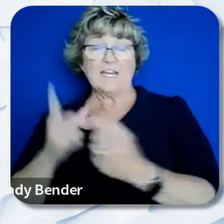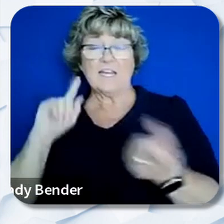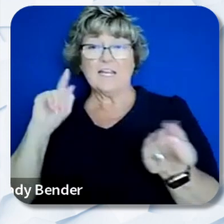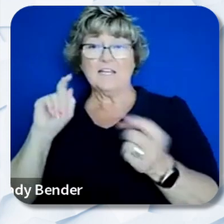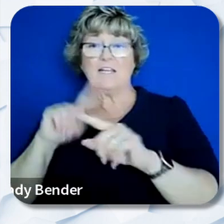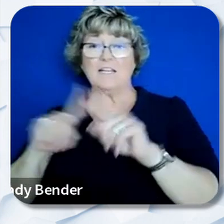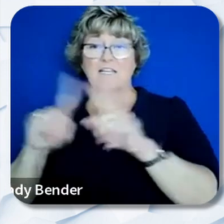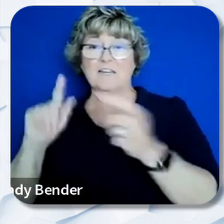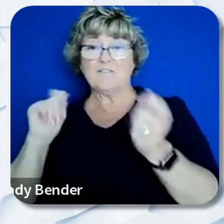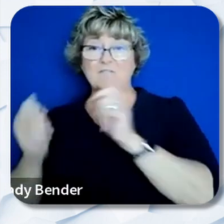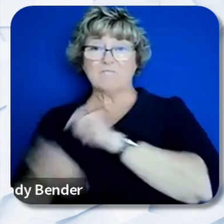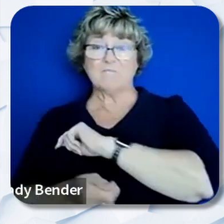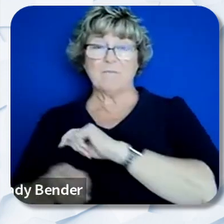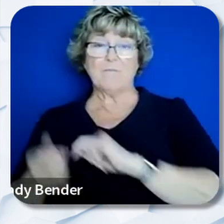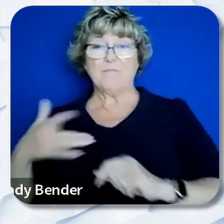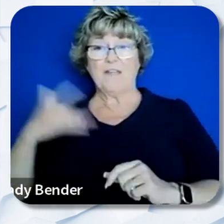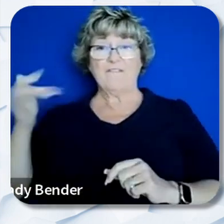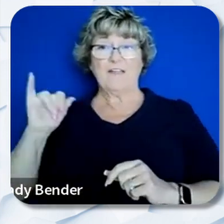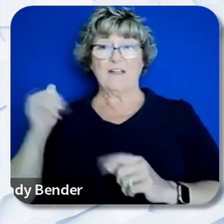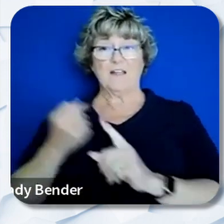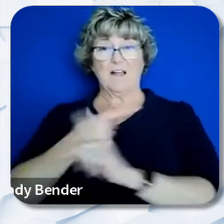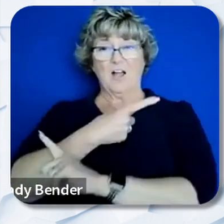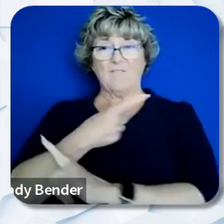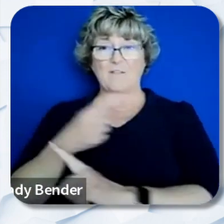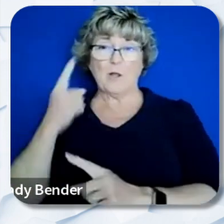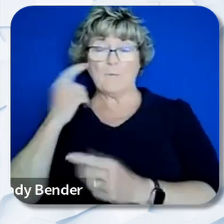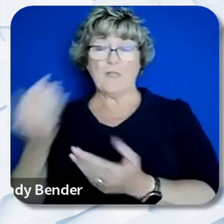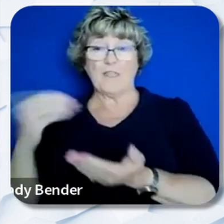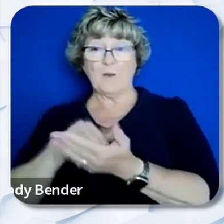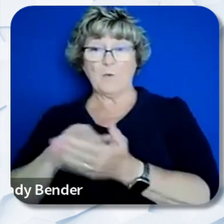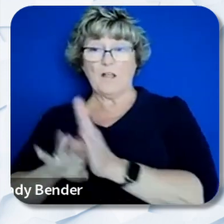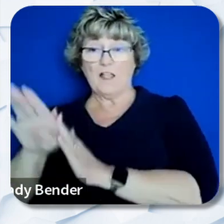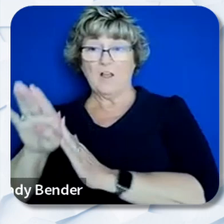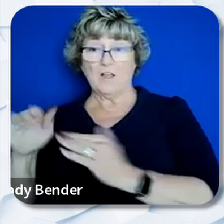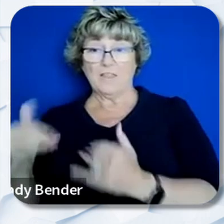process. This feels a little bit off because that relaunch this year, and we have this,